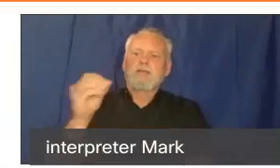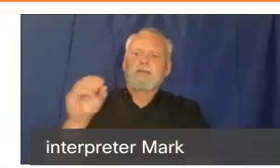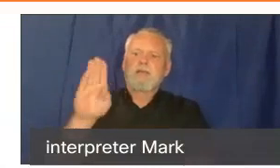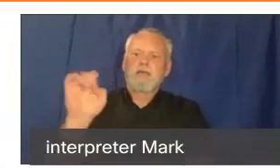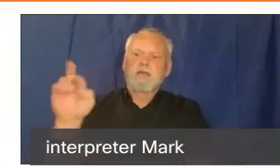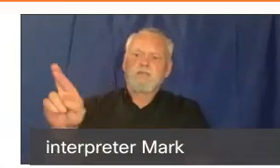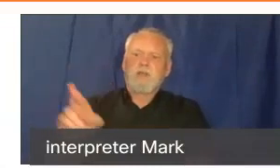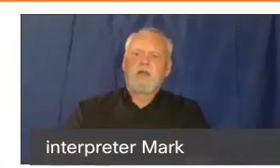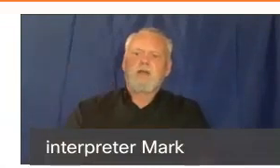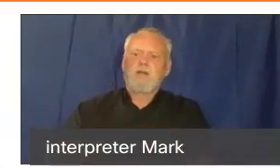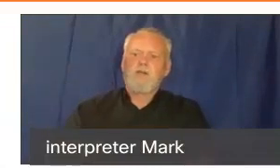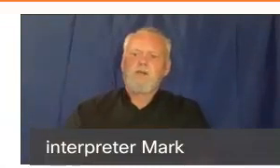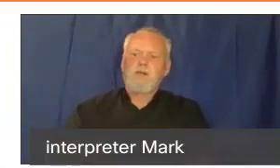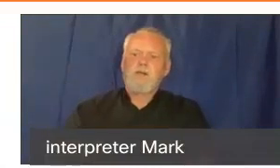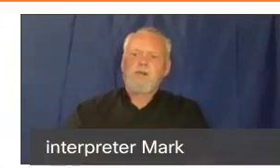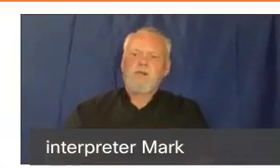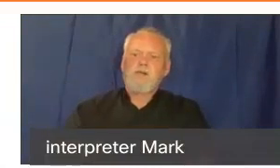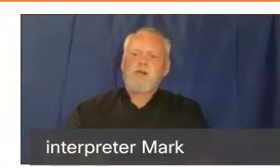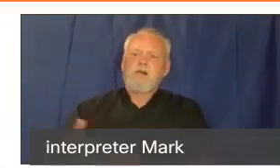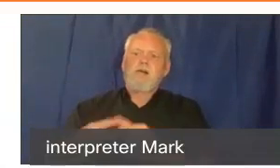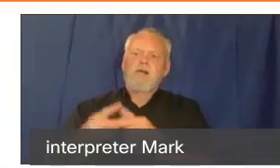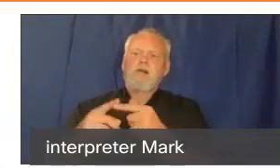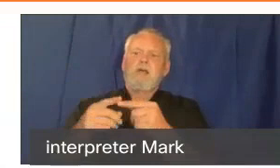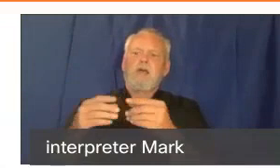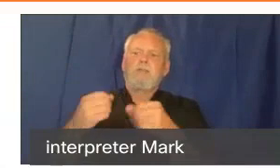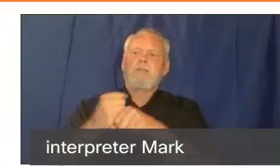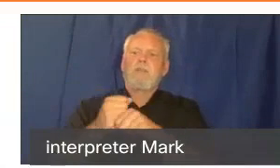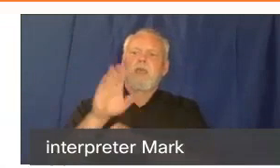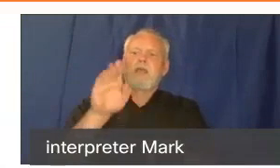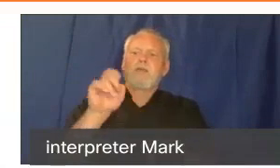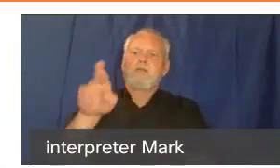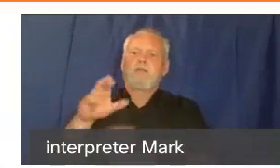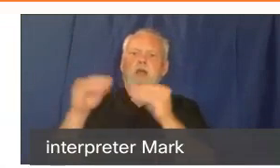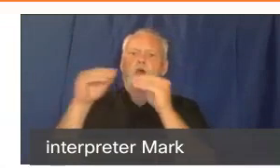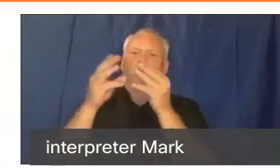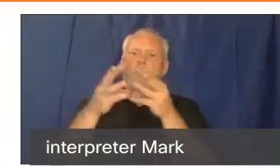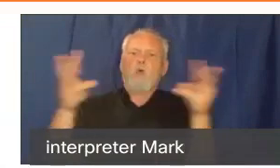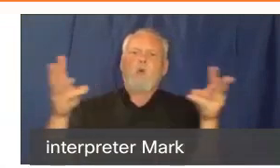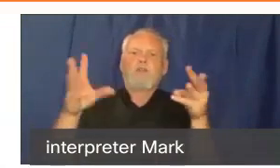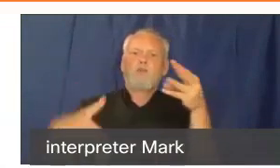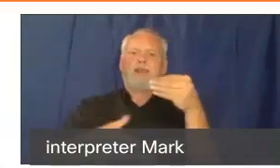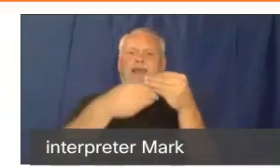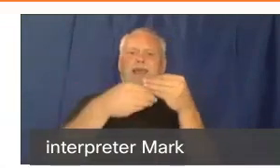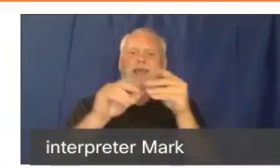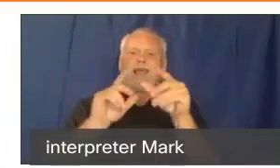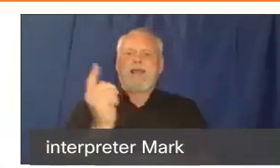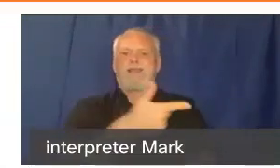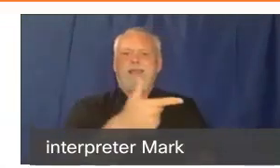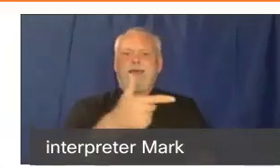And then widening Blair. So that we can get the left online.